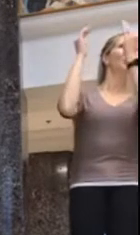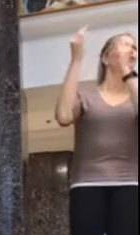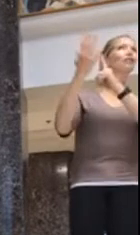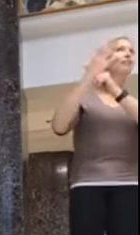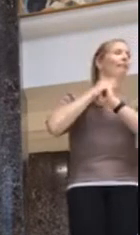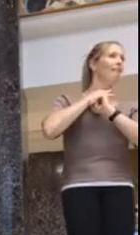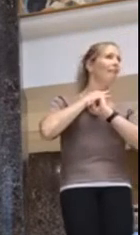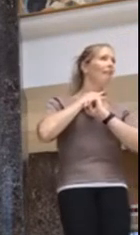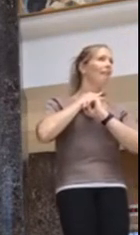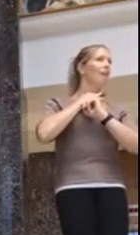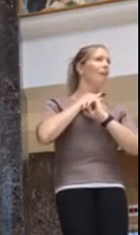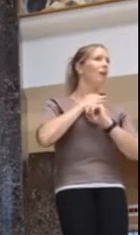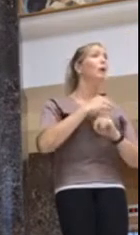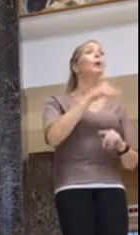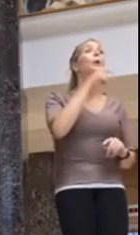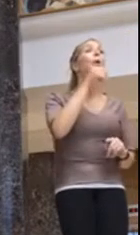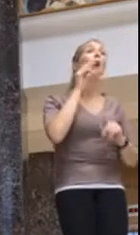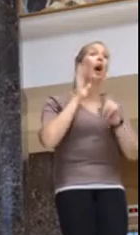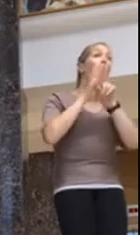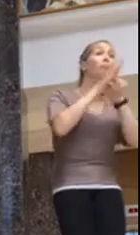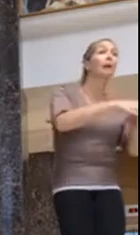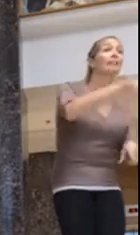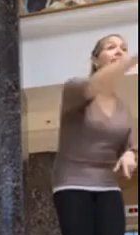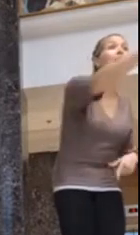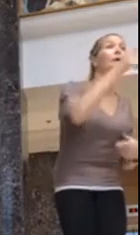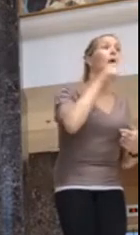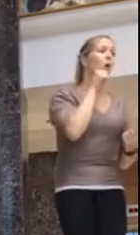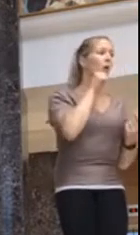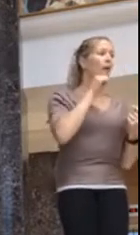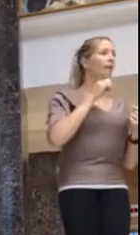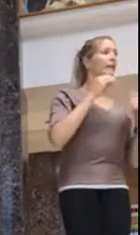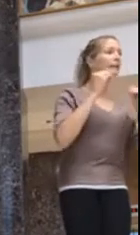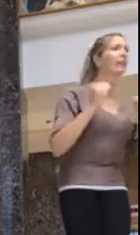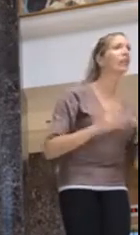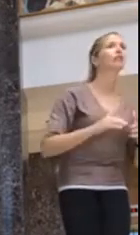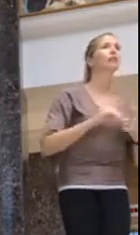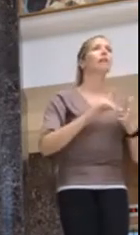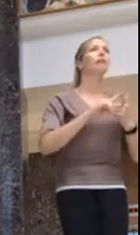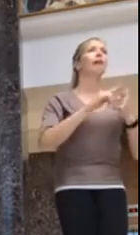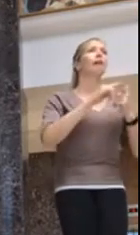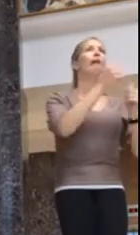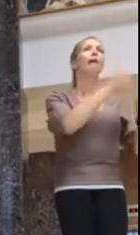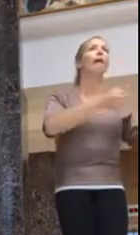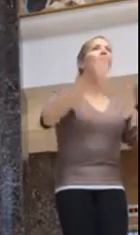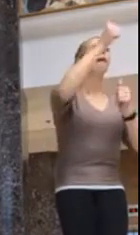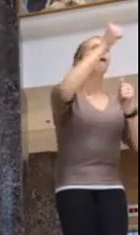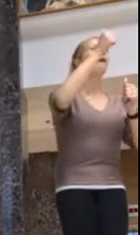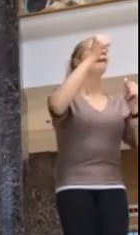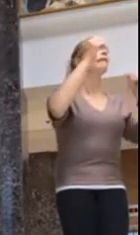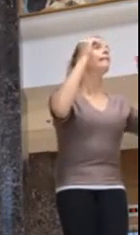School officials who are responsible for setting the stage for our children to learn tolerance,